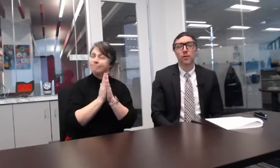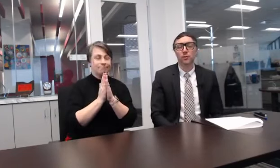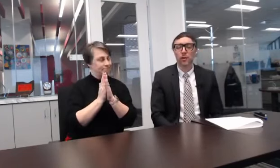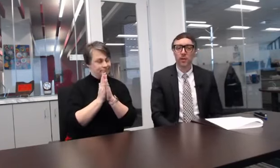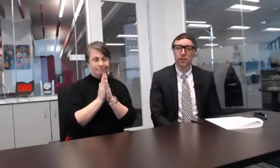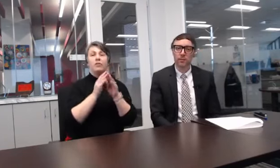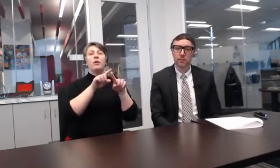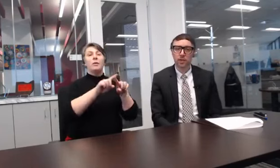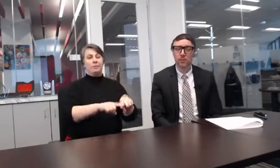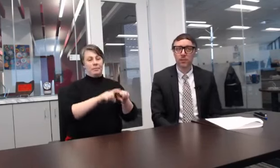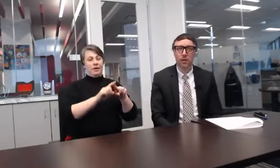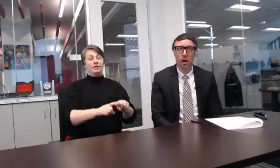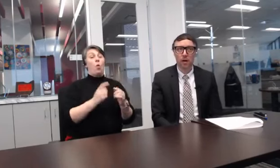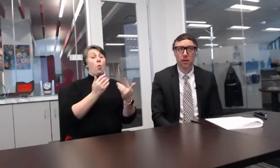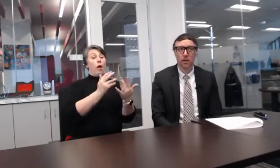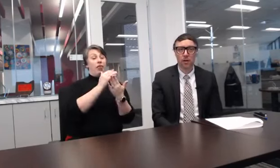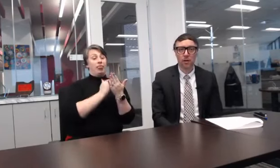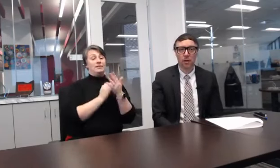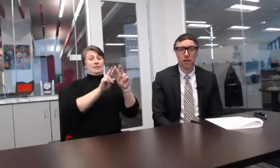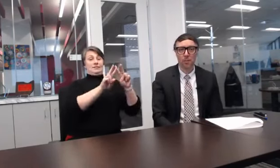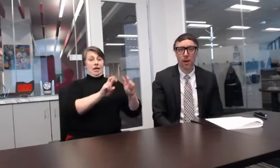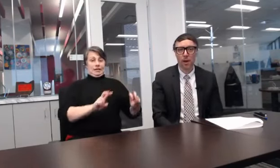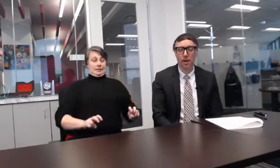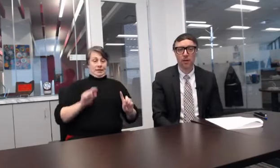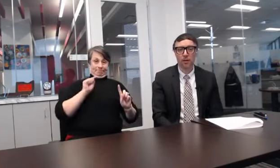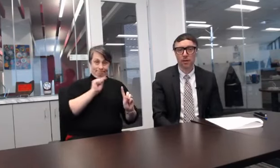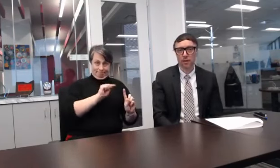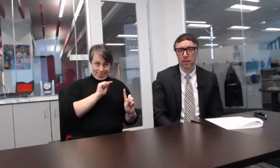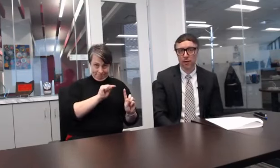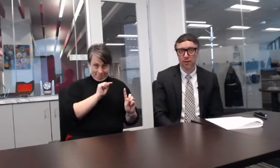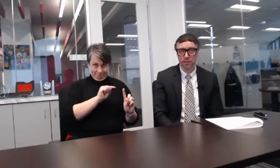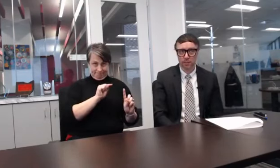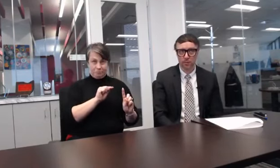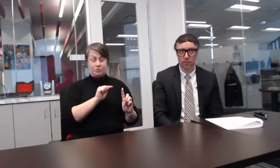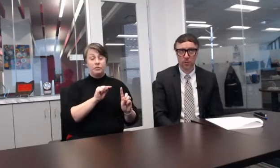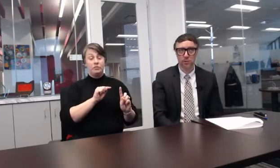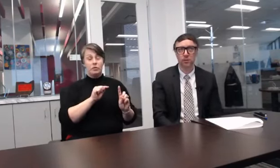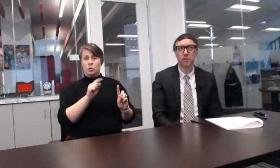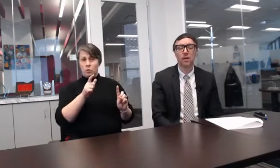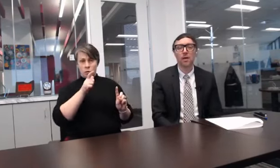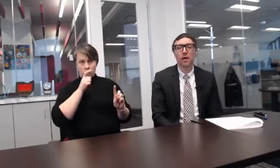So these waiting list assessments are conducted by the County DD Boards.